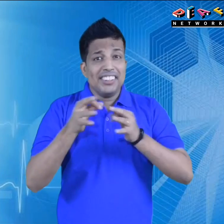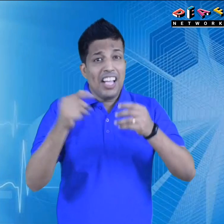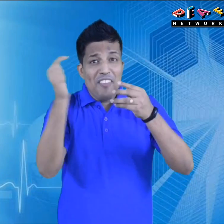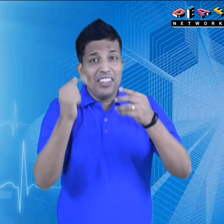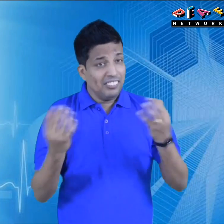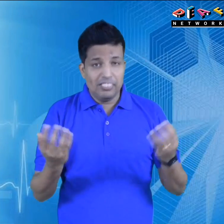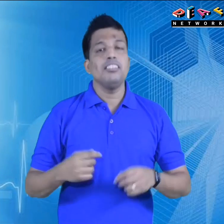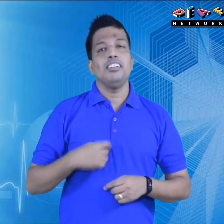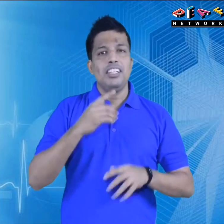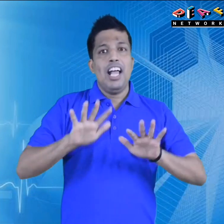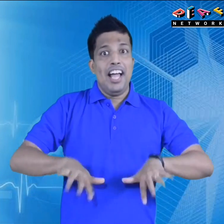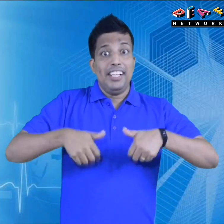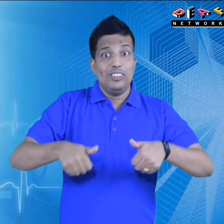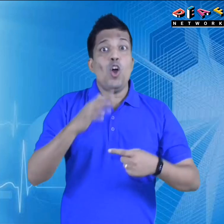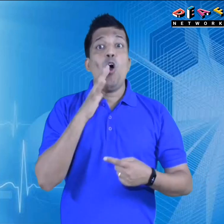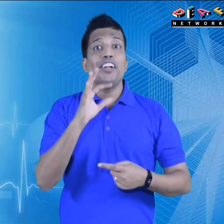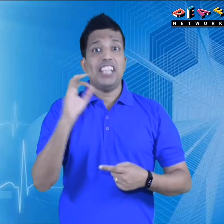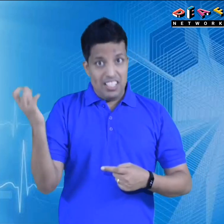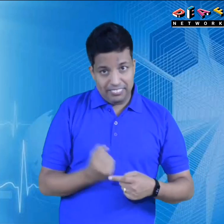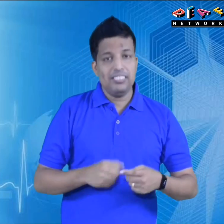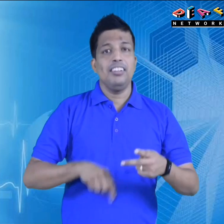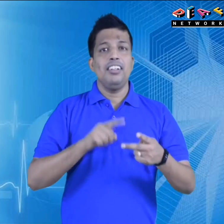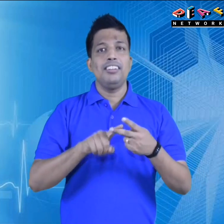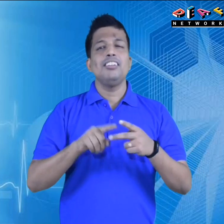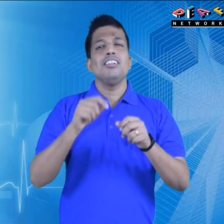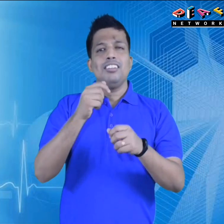What are the procedures to follow while applying, provide your AADHAR ID